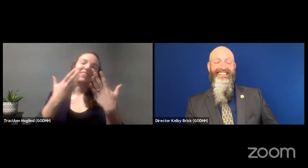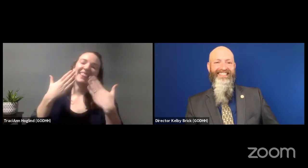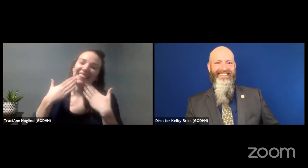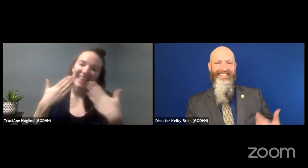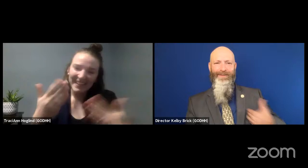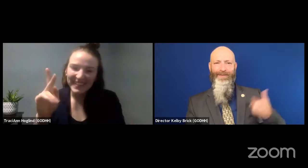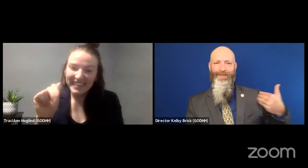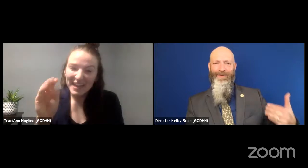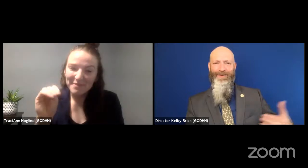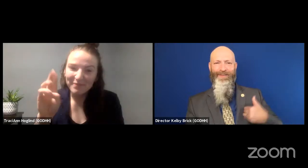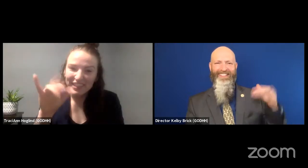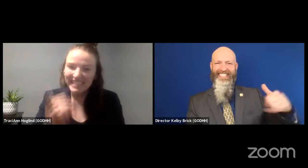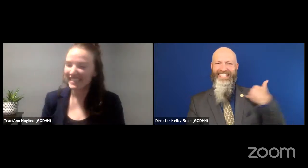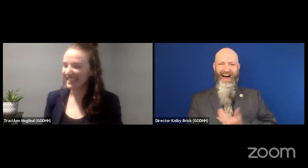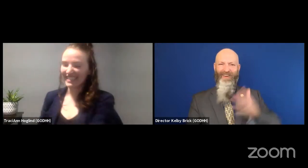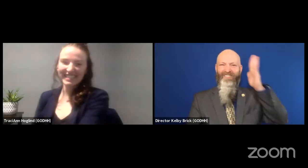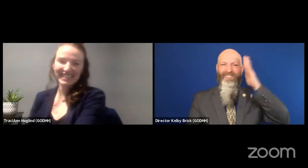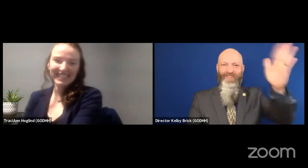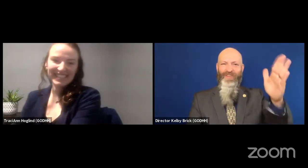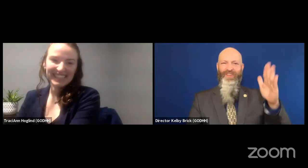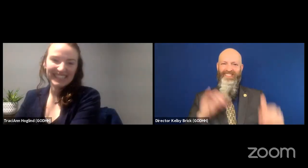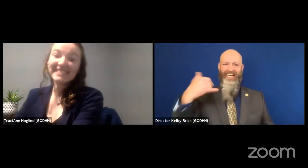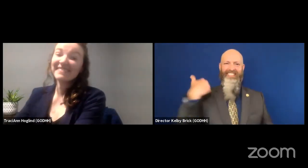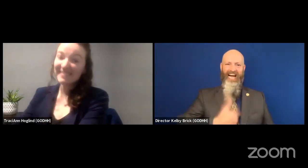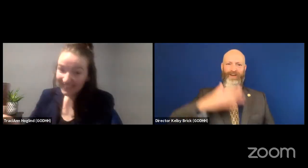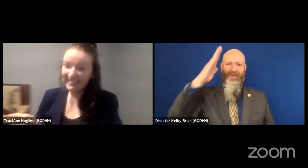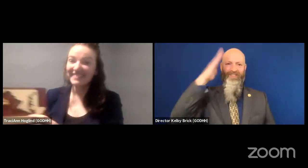state policy levels. So thank you, Kamri for being a participant.